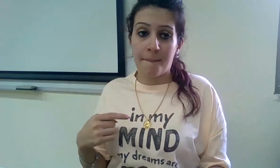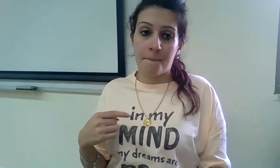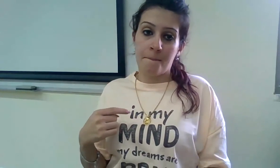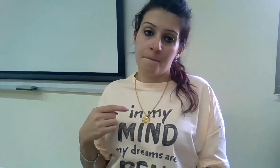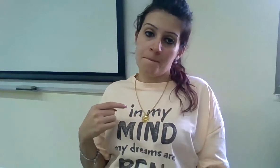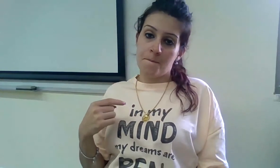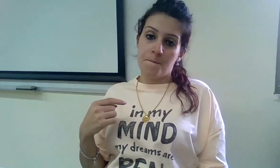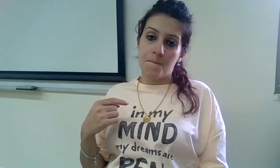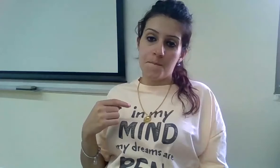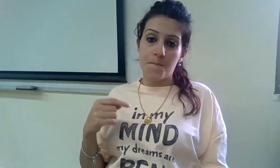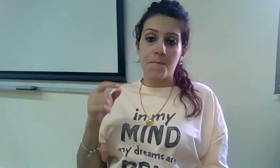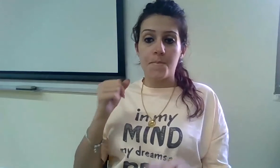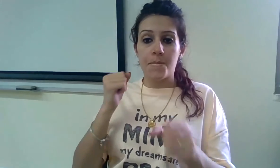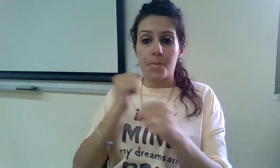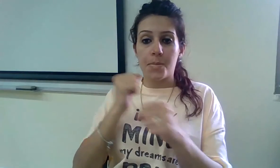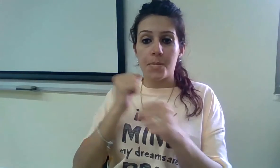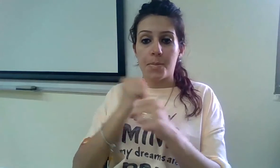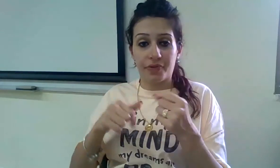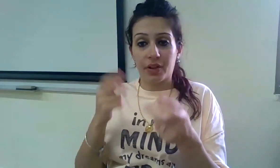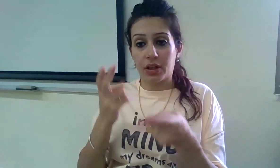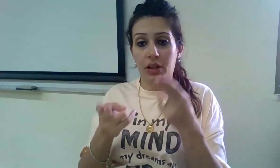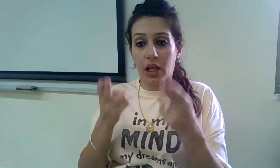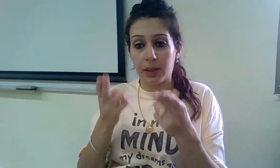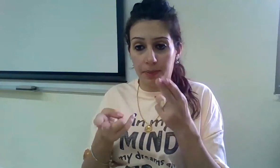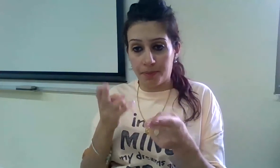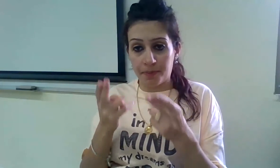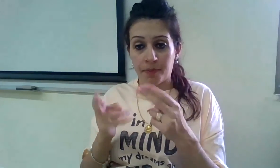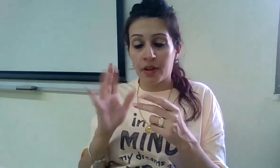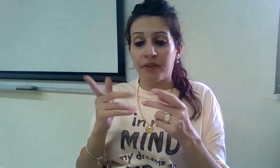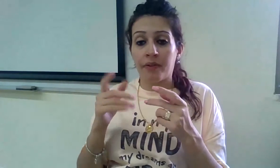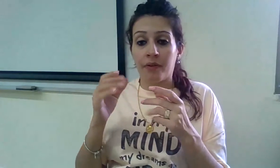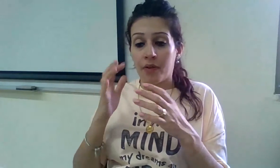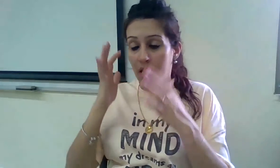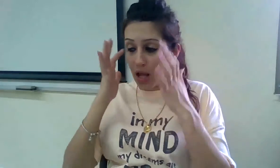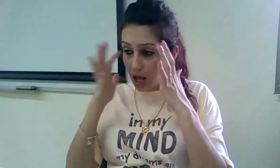the teacher's attitude, because relationship is the key.